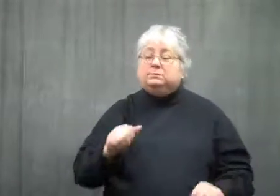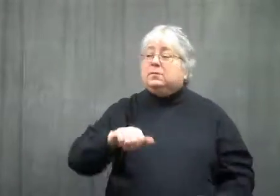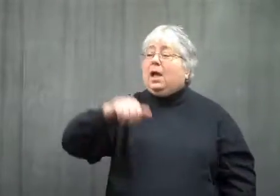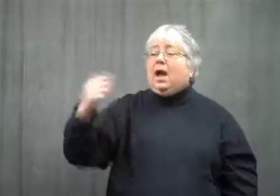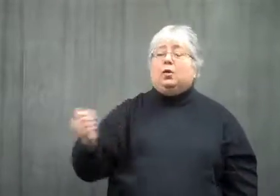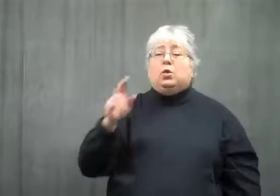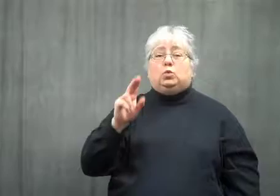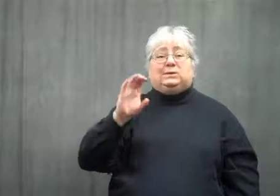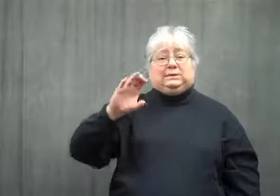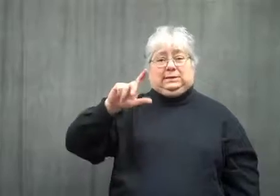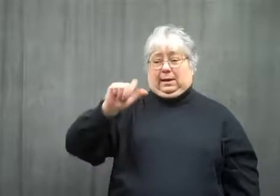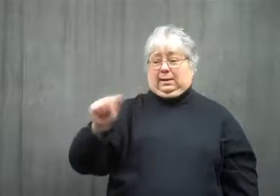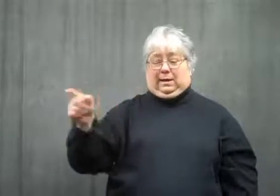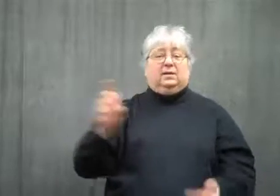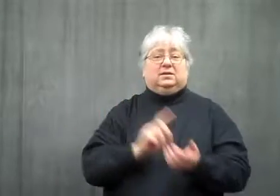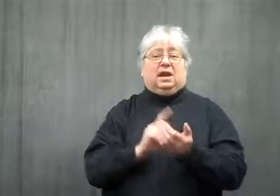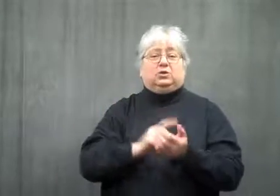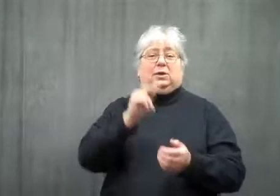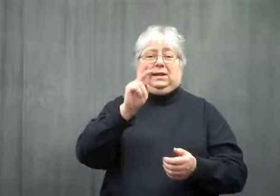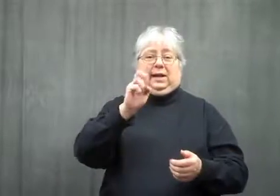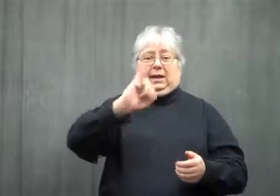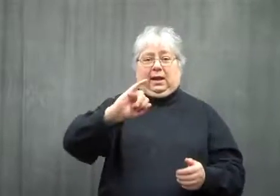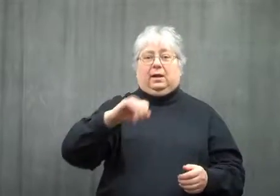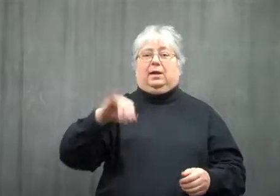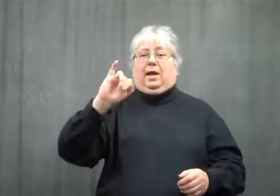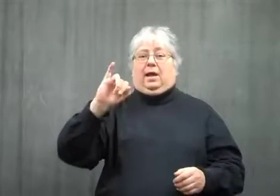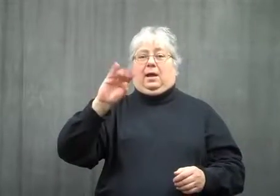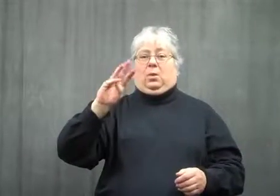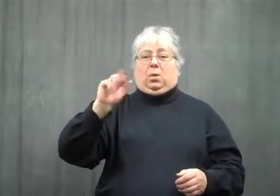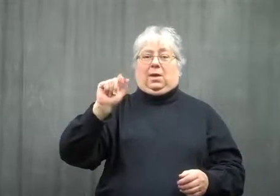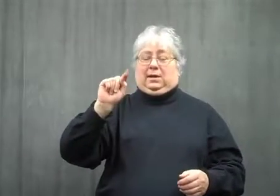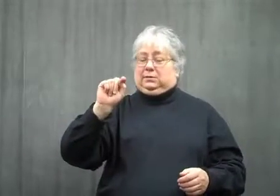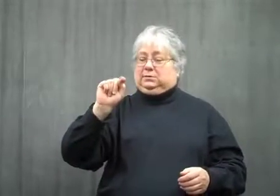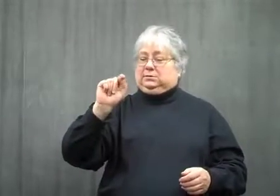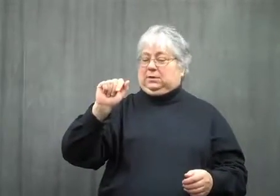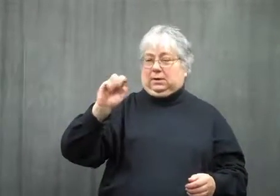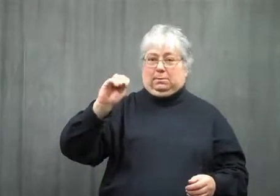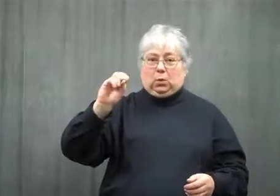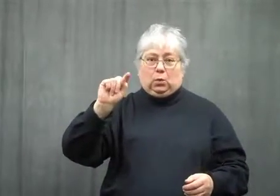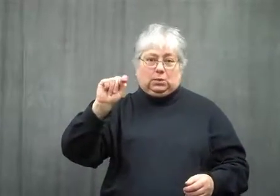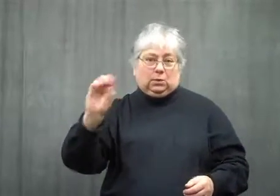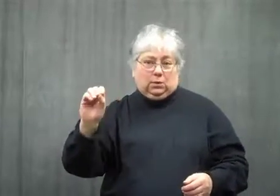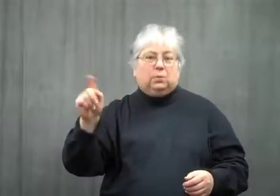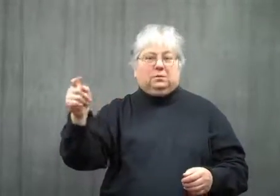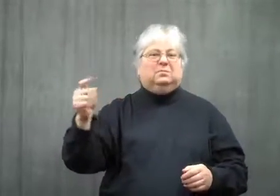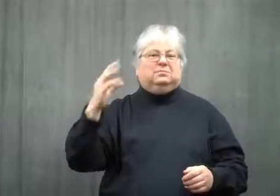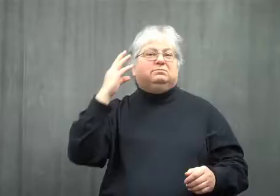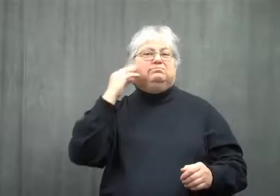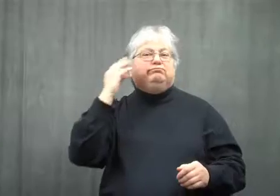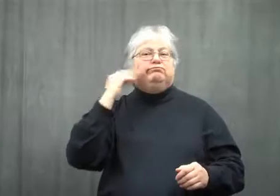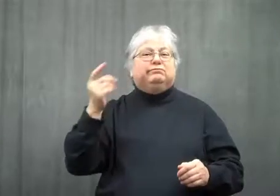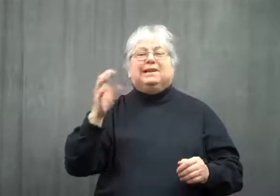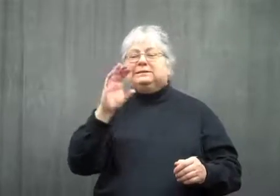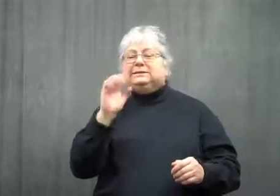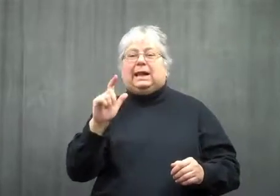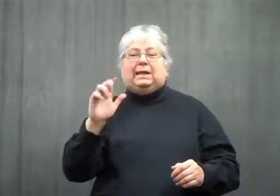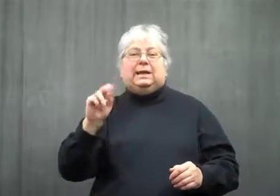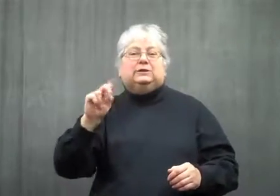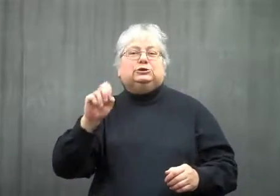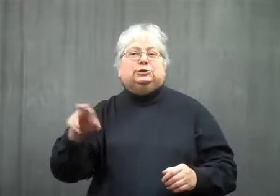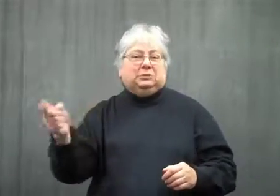A doctor a UCLA, Kei Iwamoto, who specializes in cellular cancer,